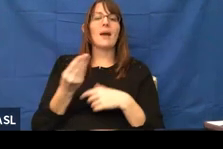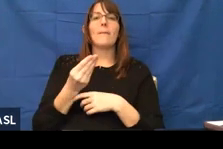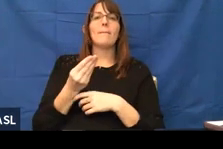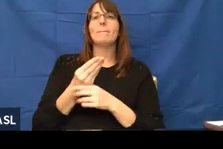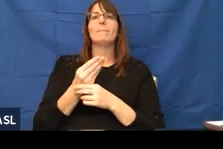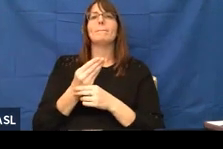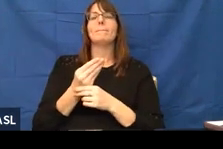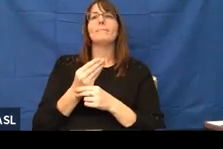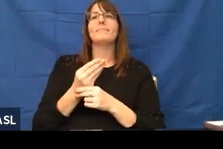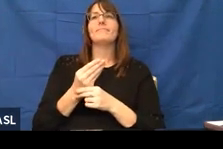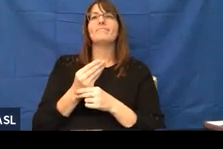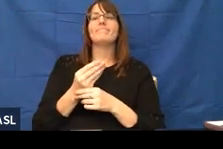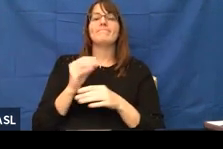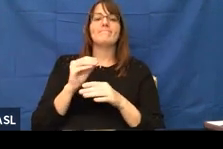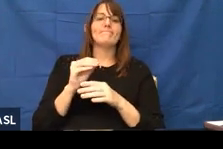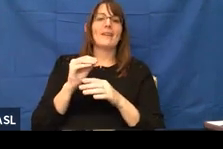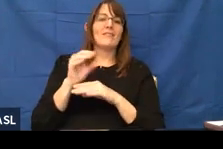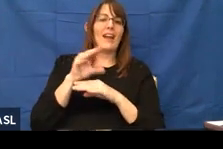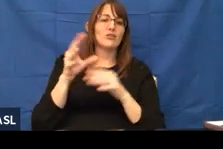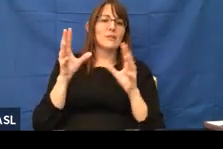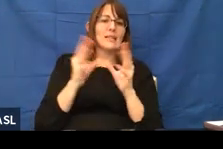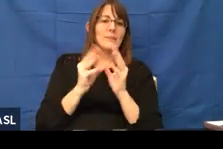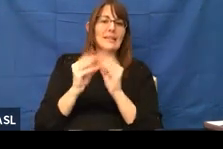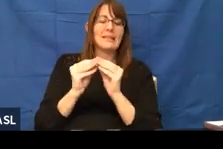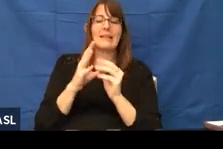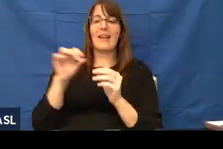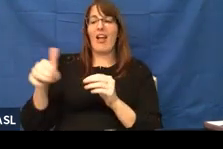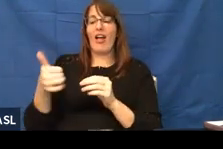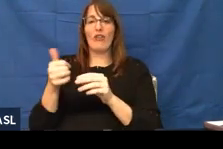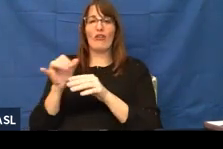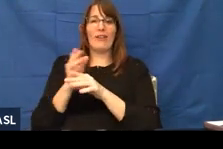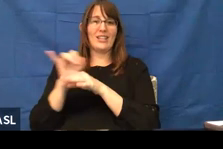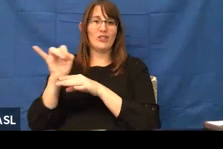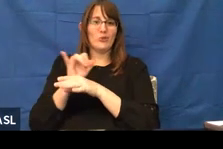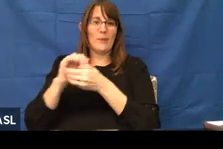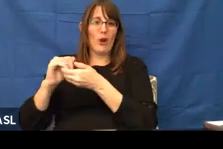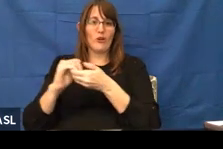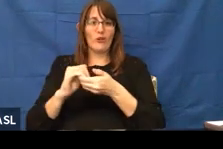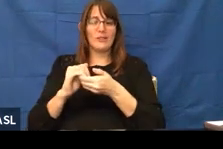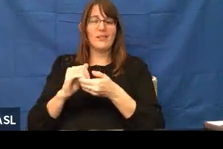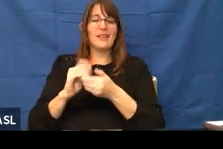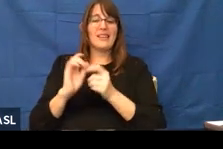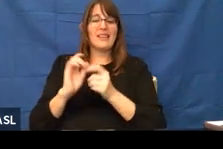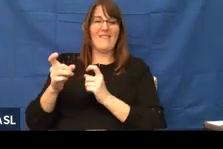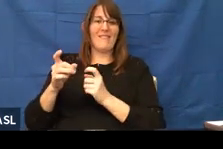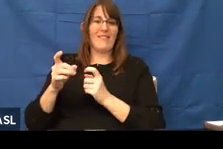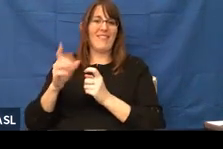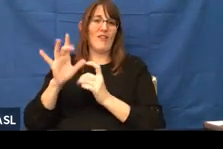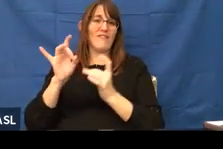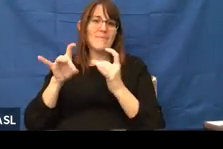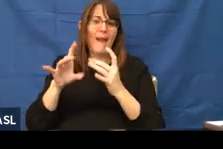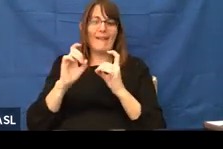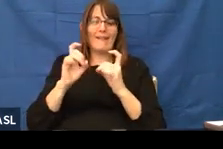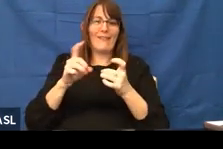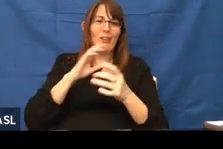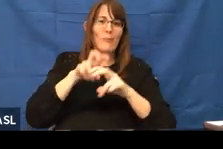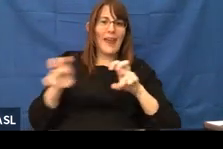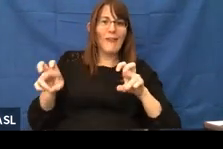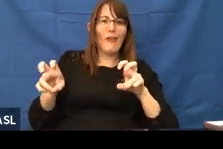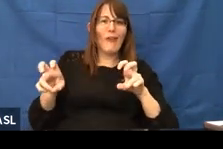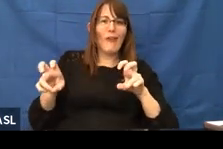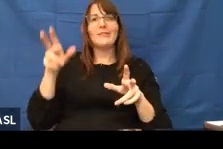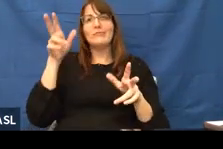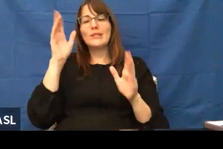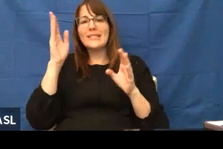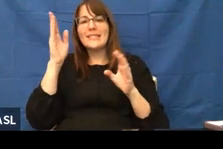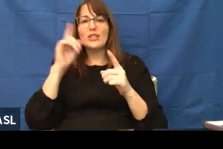Jewyl Alderson Clarke, SDCOE: Advisory Committee and industry partners, evaluate their work and feedback. The panelists for presentations as you go as well. So take